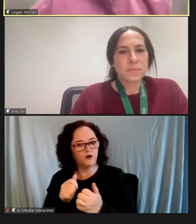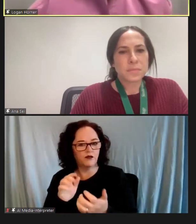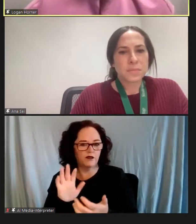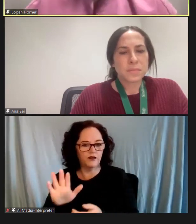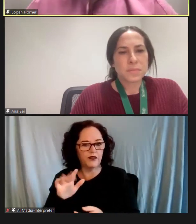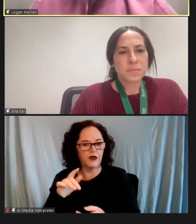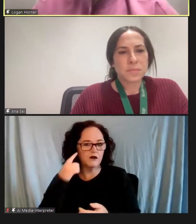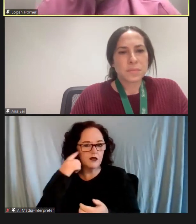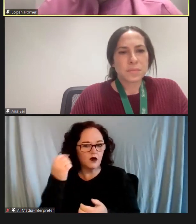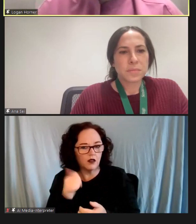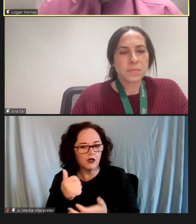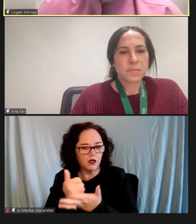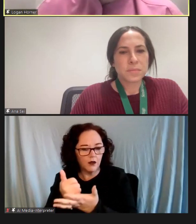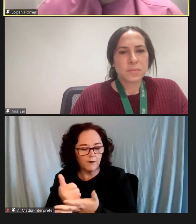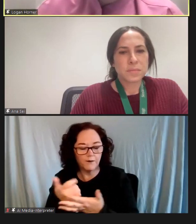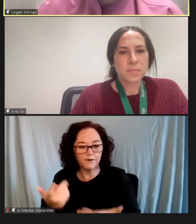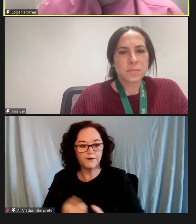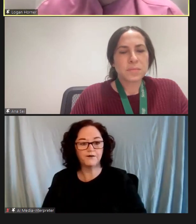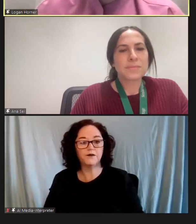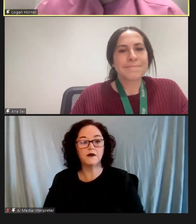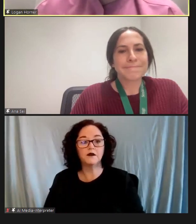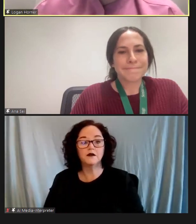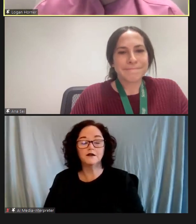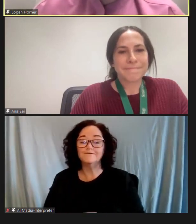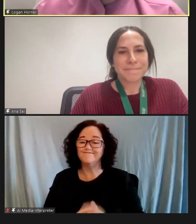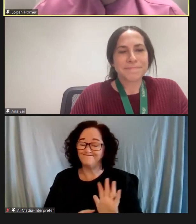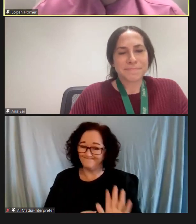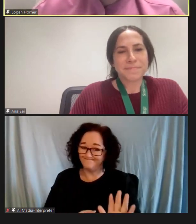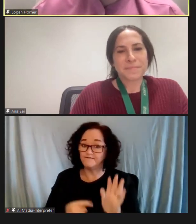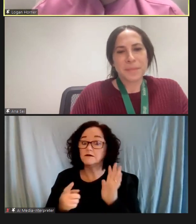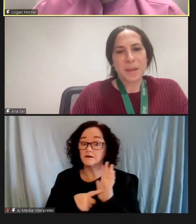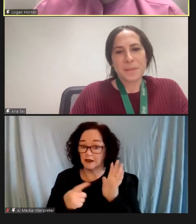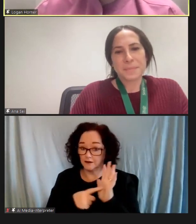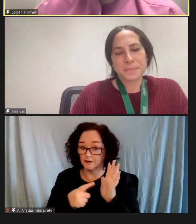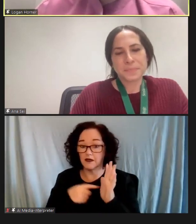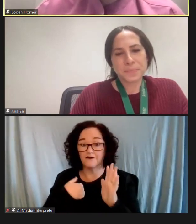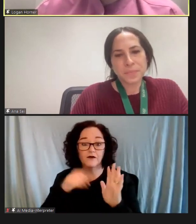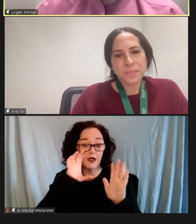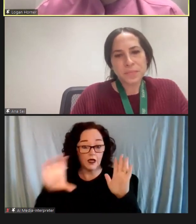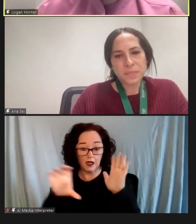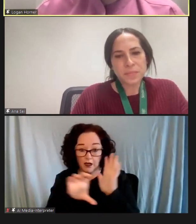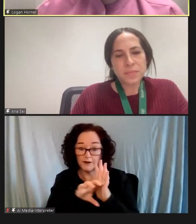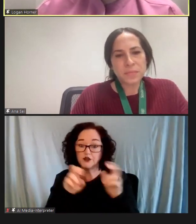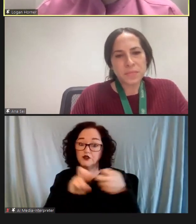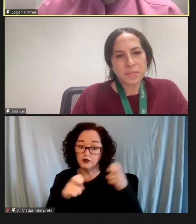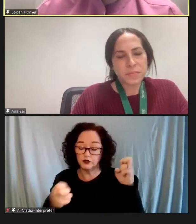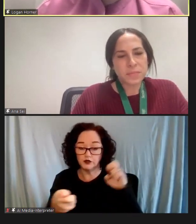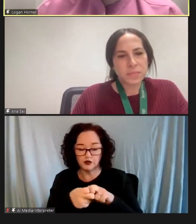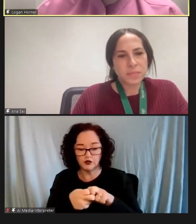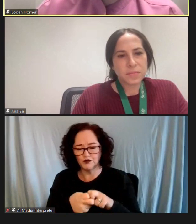can have Imaging issues so knowing what